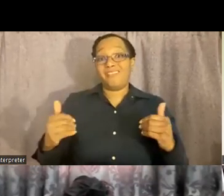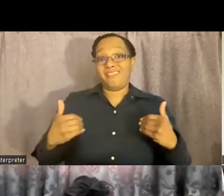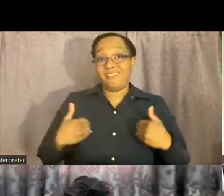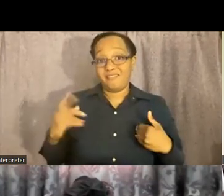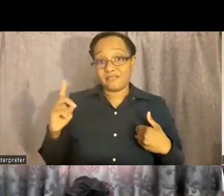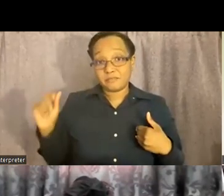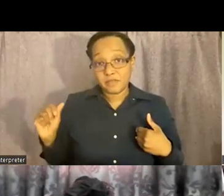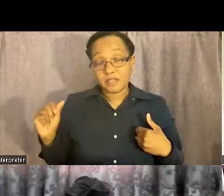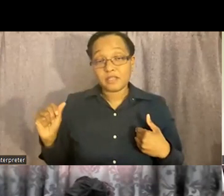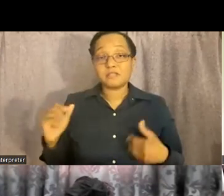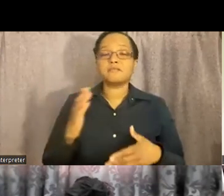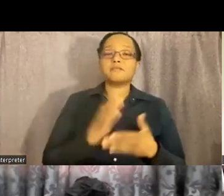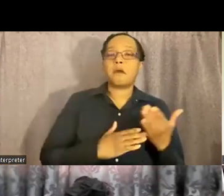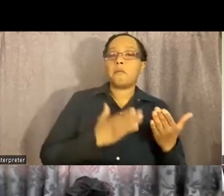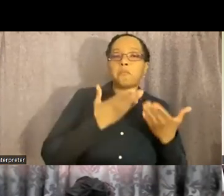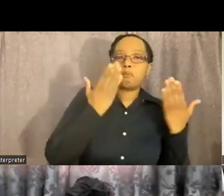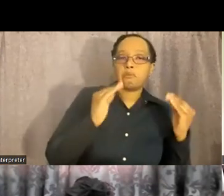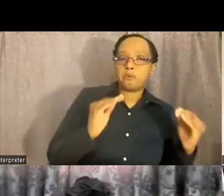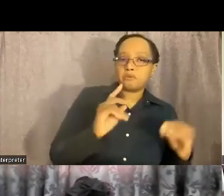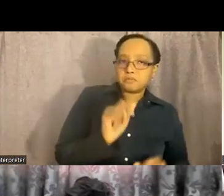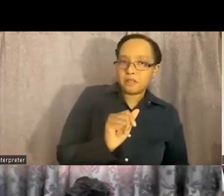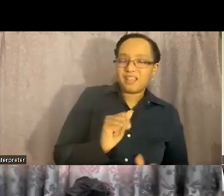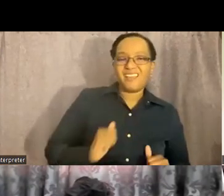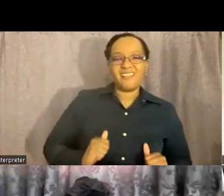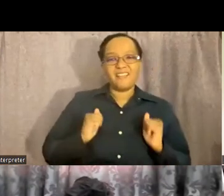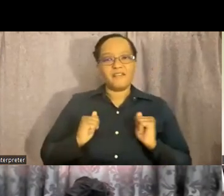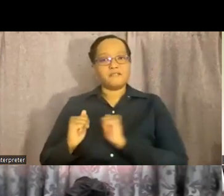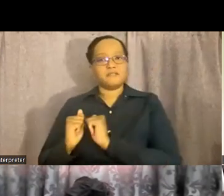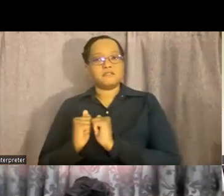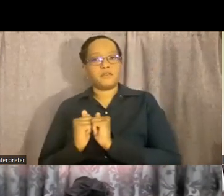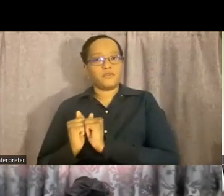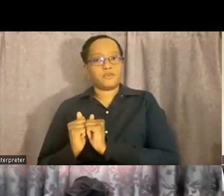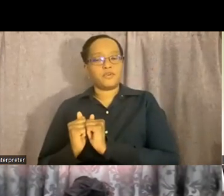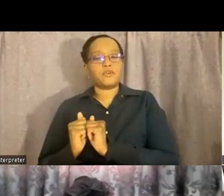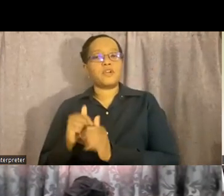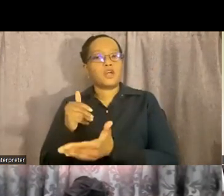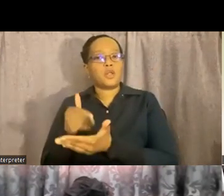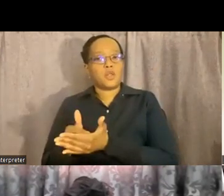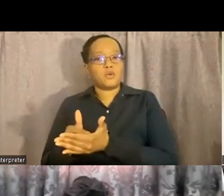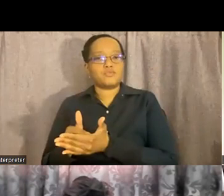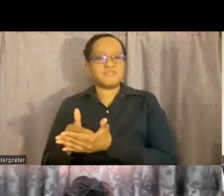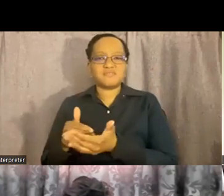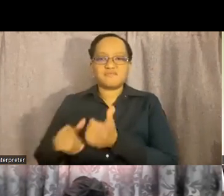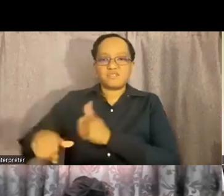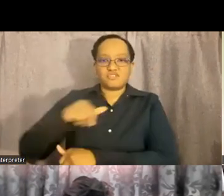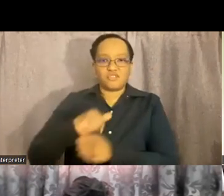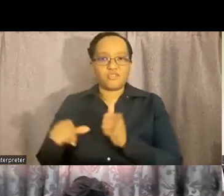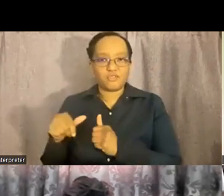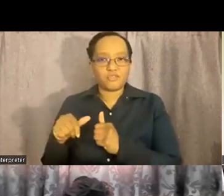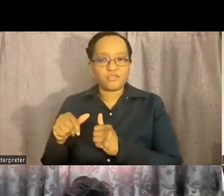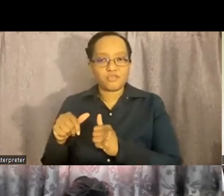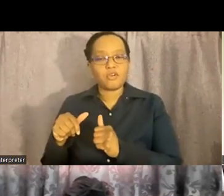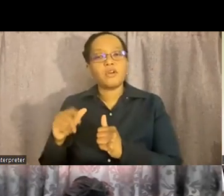some without disabilities living together in close proximity in order to have a sense